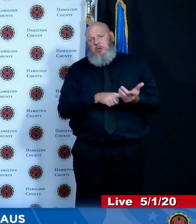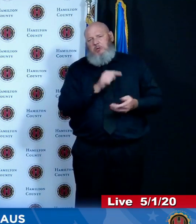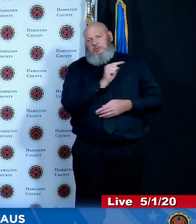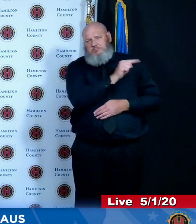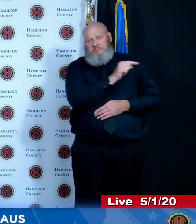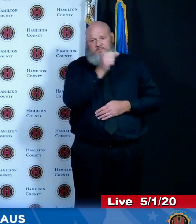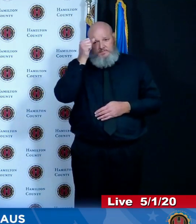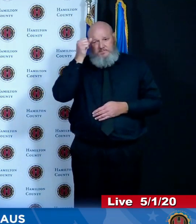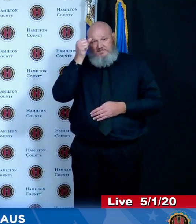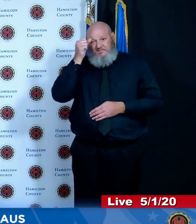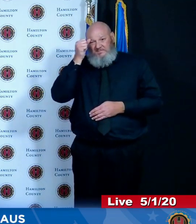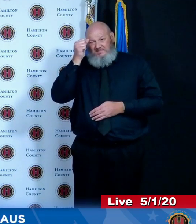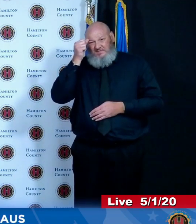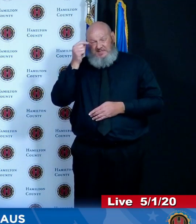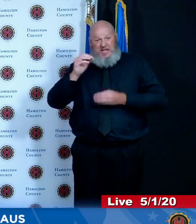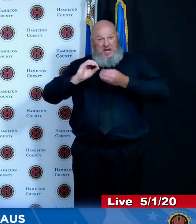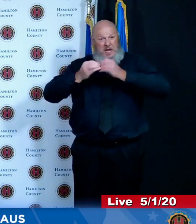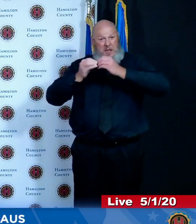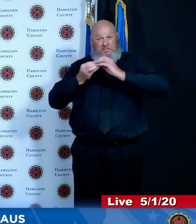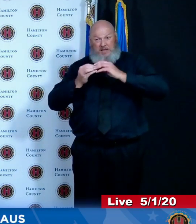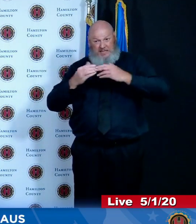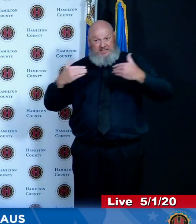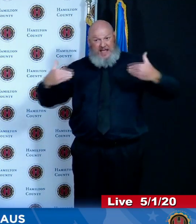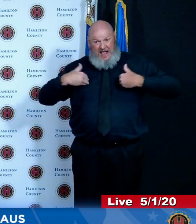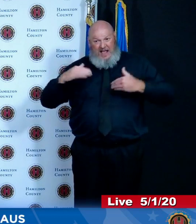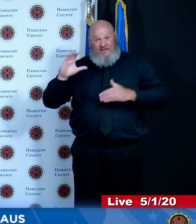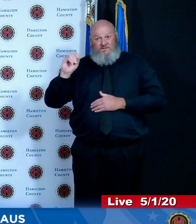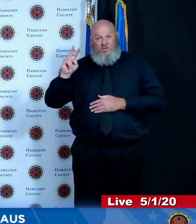testing capacity is moving up right so we're going to continue to see that